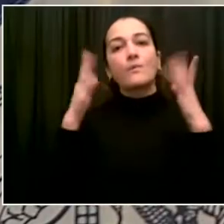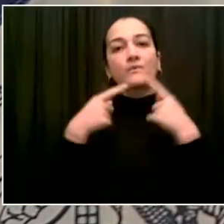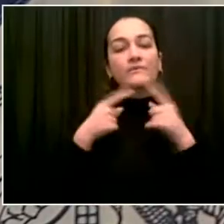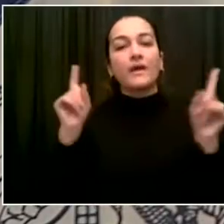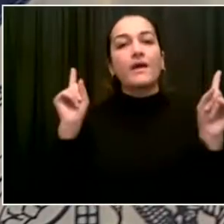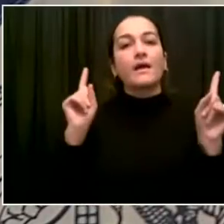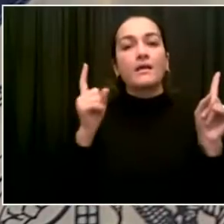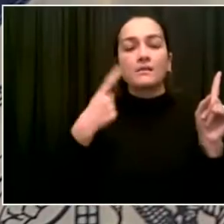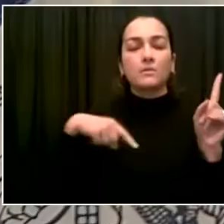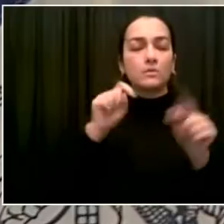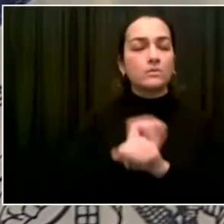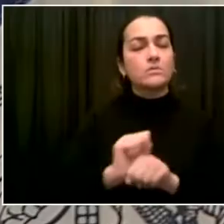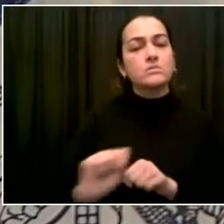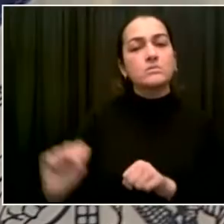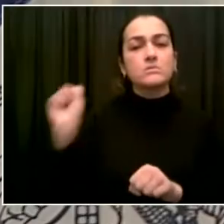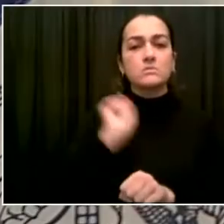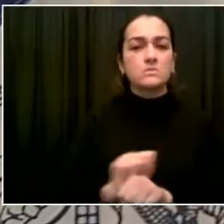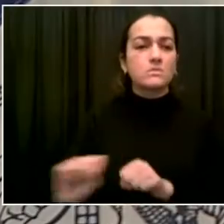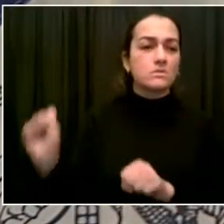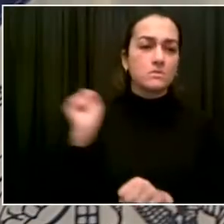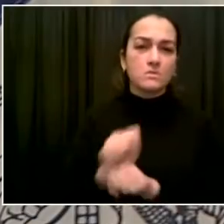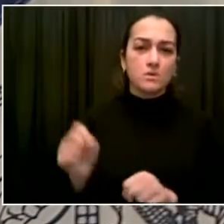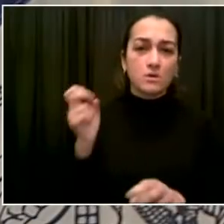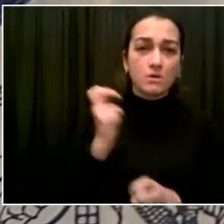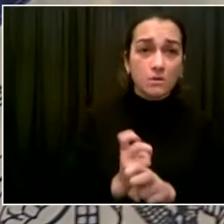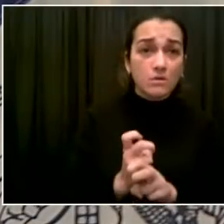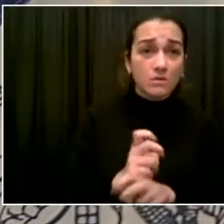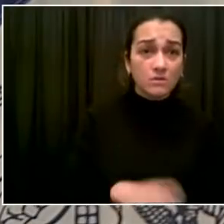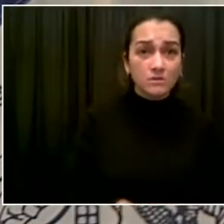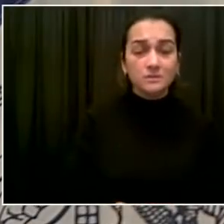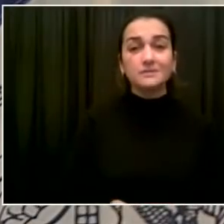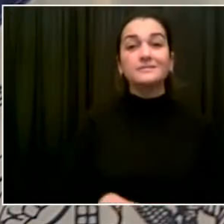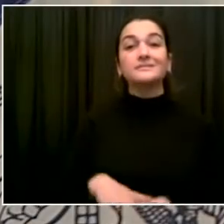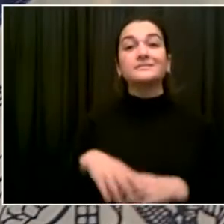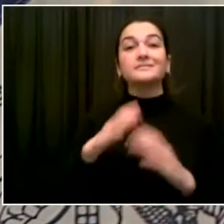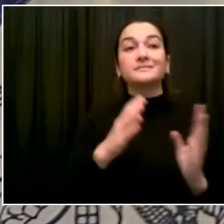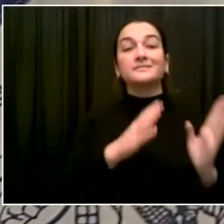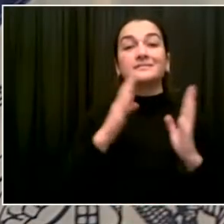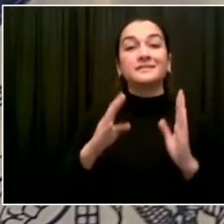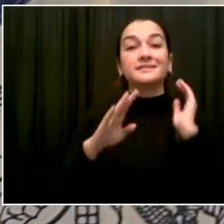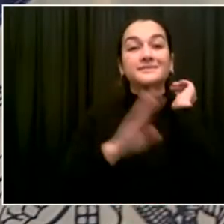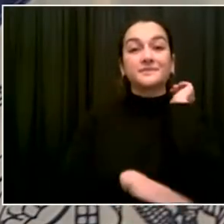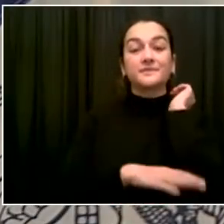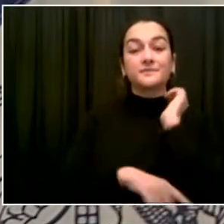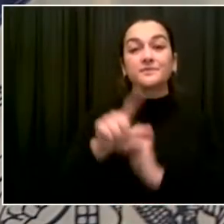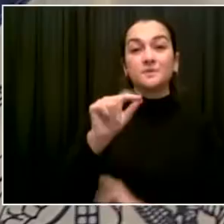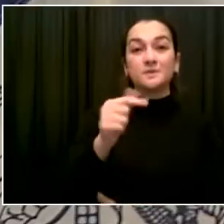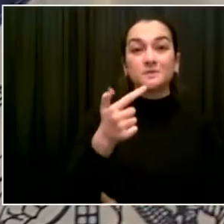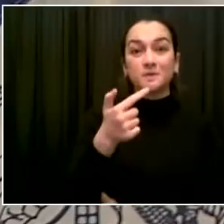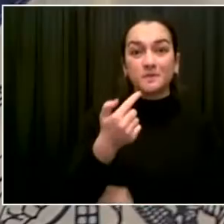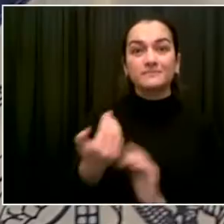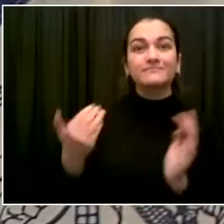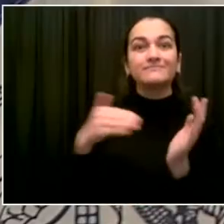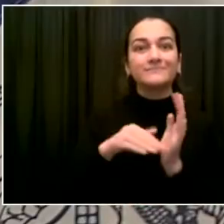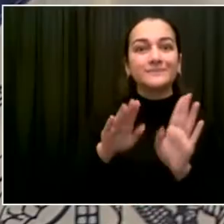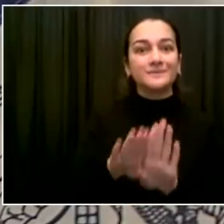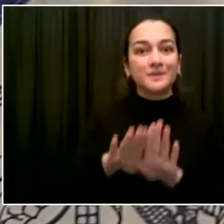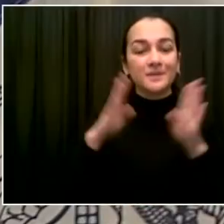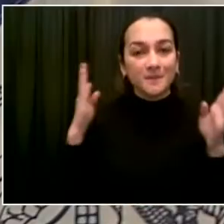SCHOOL COMMUNITIEDIS D AN AMAZING JOB KEEPING KIDS SAFE AND MAKING SOMETHING HAPPEN UNDER REALLY DIFFICULT CIRCUMSTANCES. THIS LAST SEPTEMBER , BROUGHT BACK SCHOOLS FULL